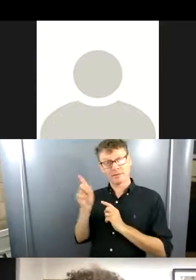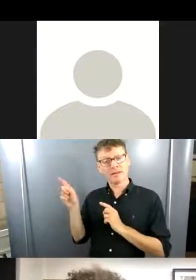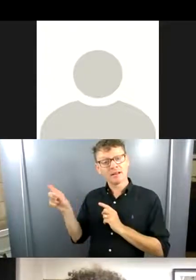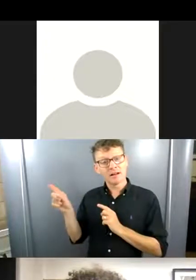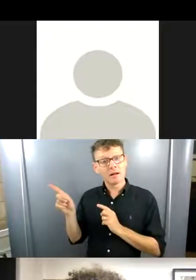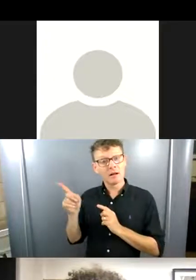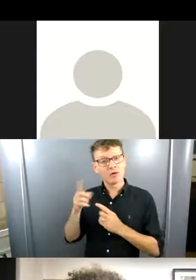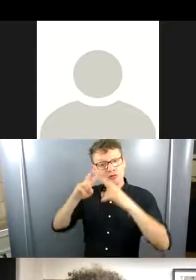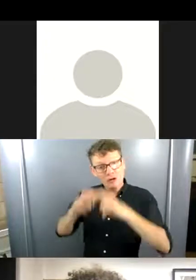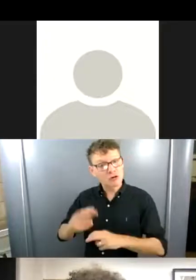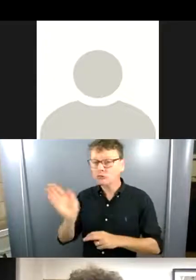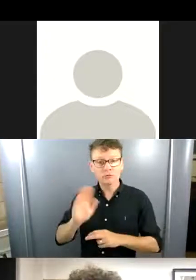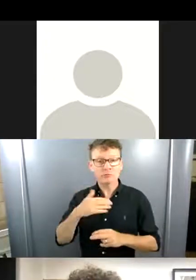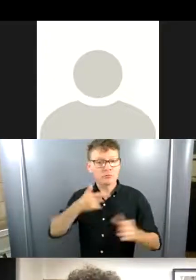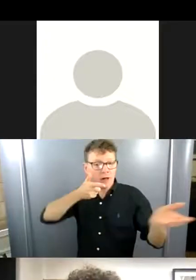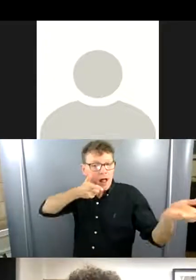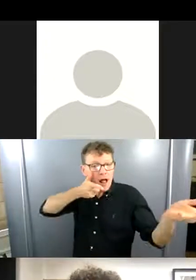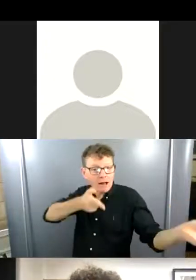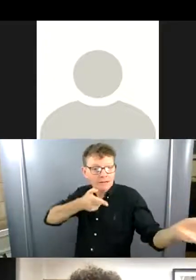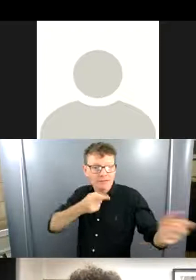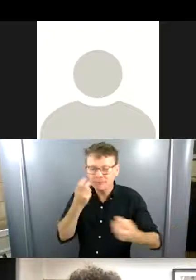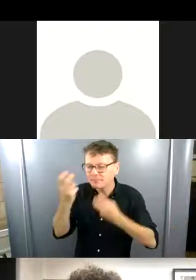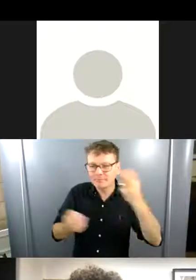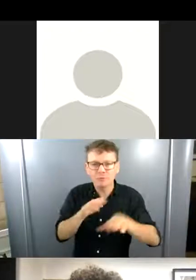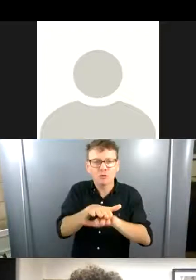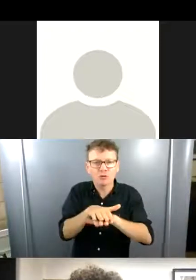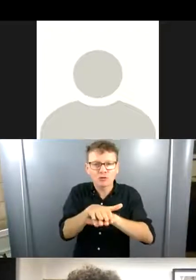on the beach and we went out for a few hours and I noticed that pretty much the